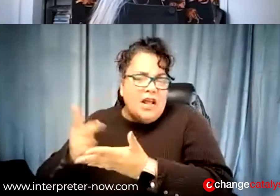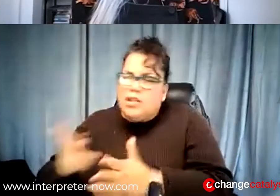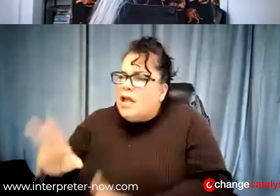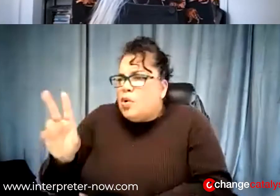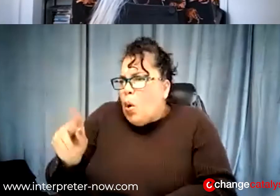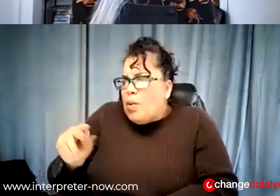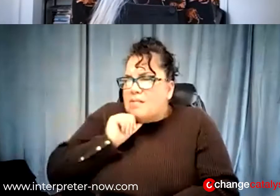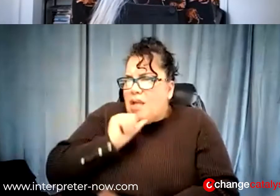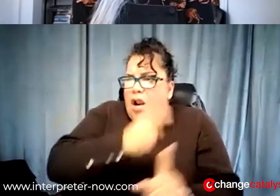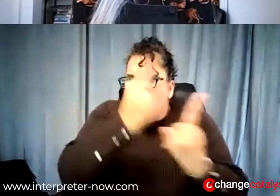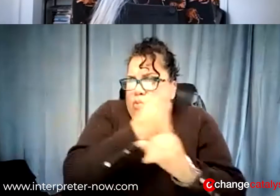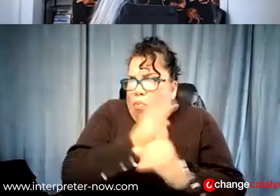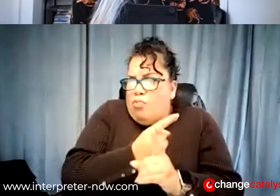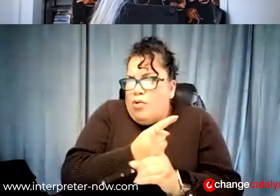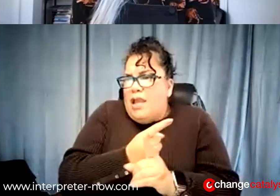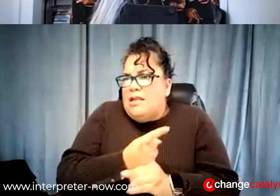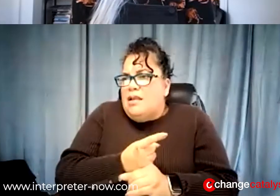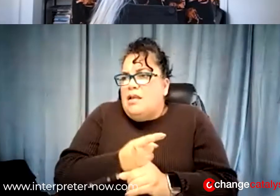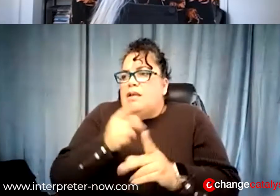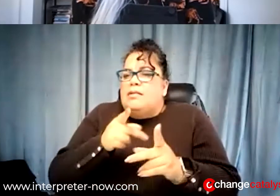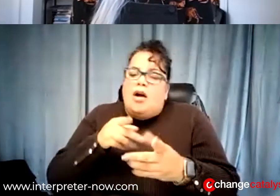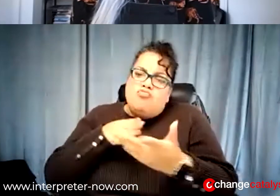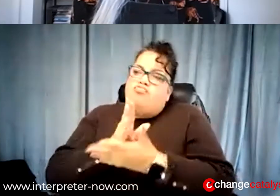And I think that was really what drove me both to write the book and start OwnTrail